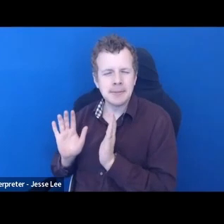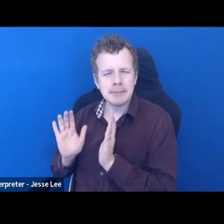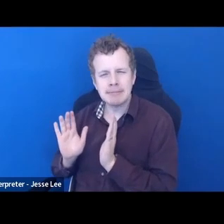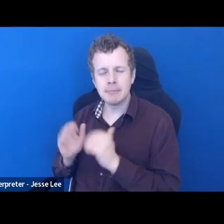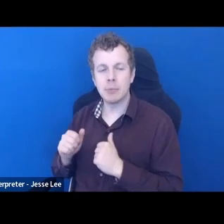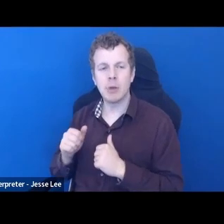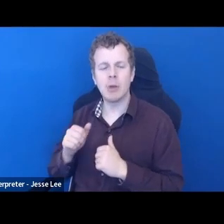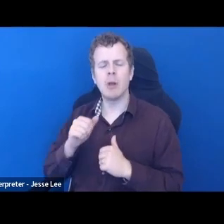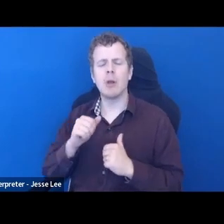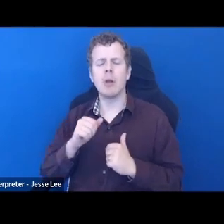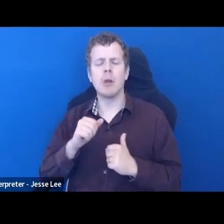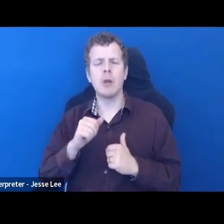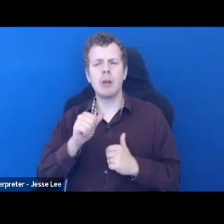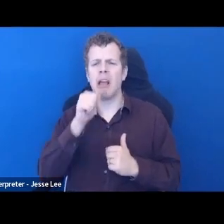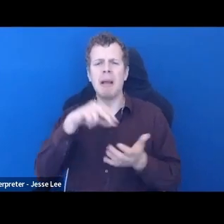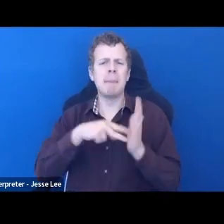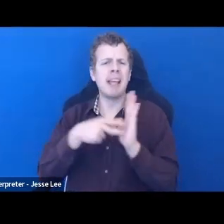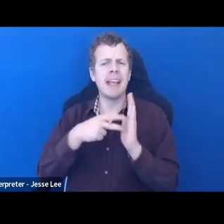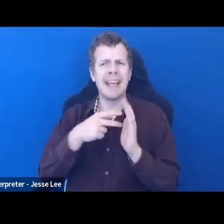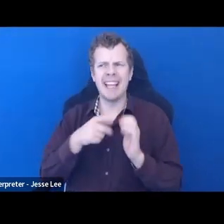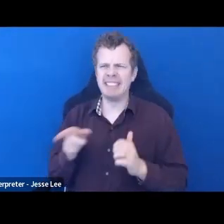and our conversation on those difficulties.